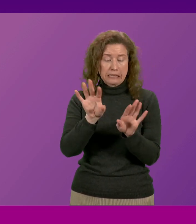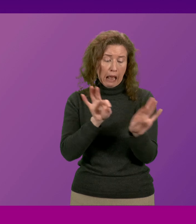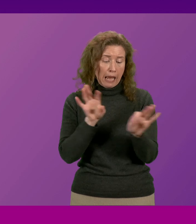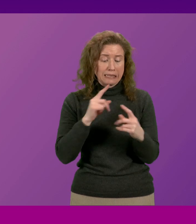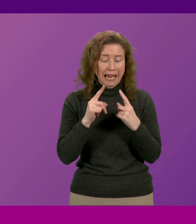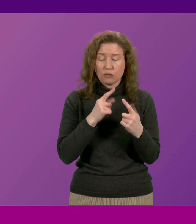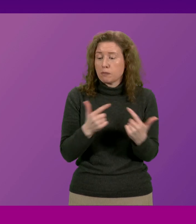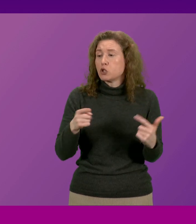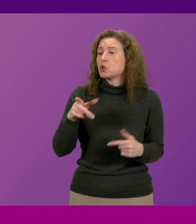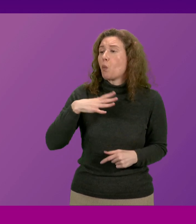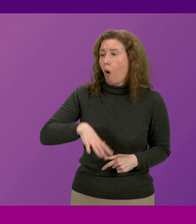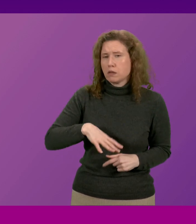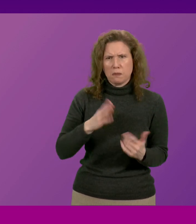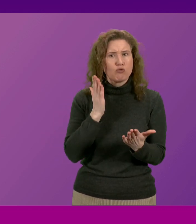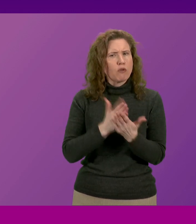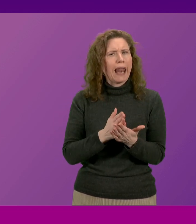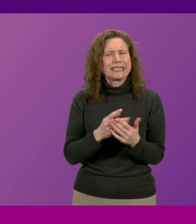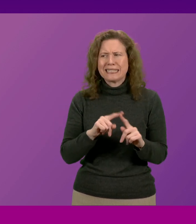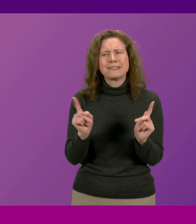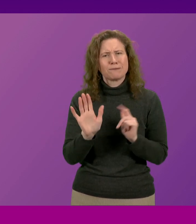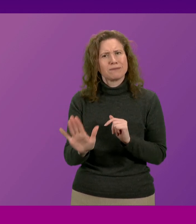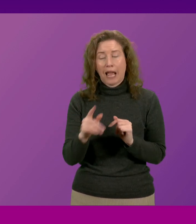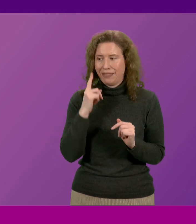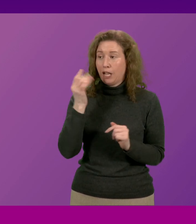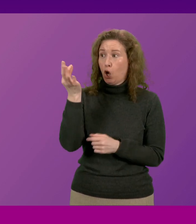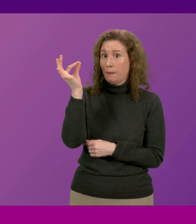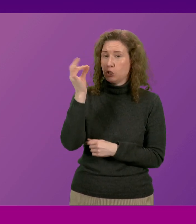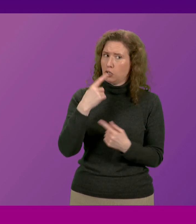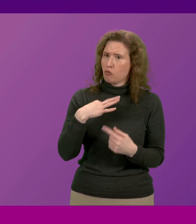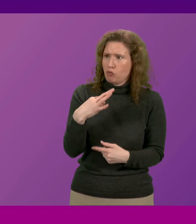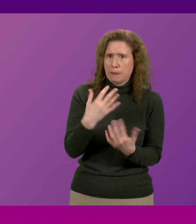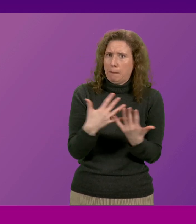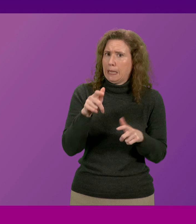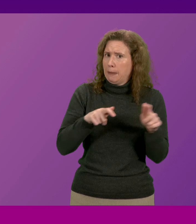but the reality is plain to see. The commissioner spoke for many when she said that education needs